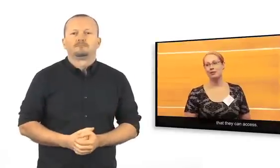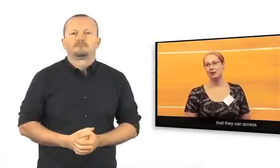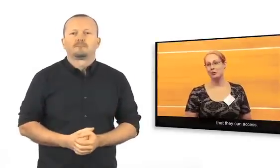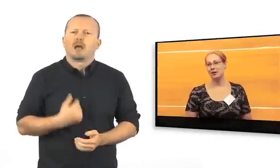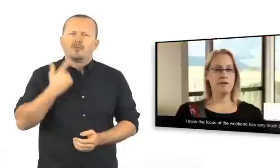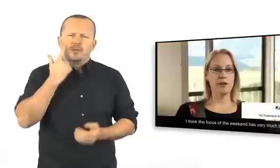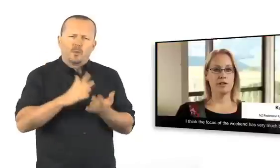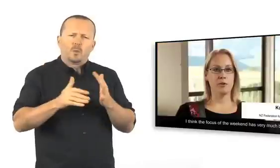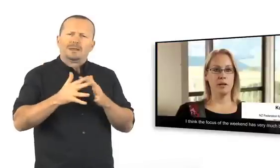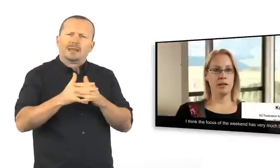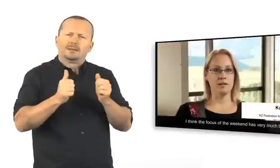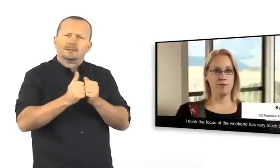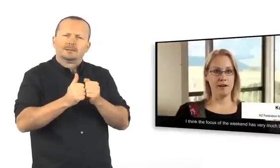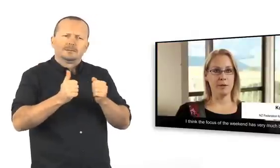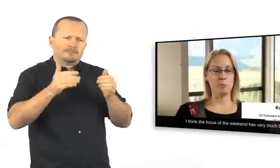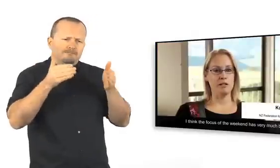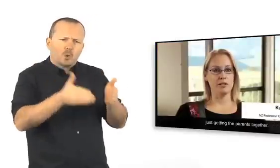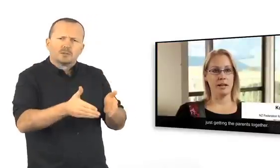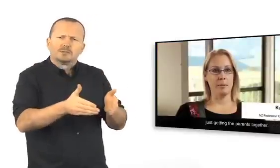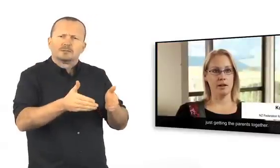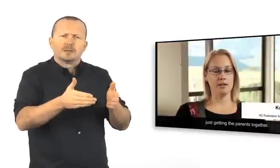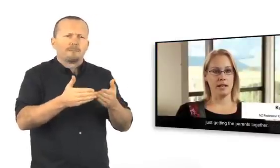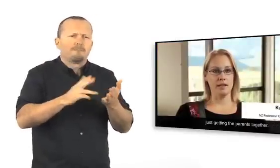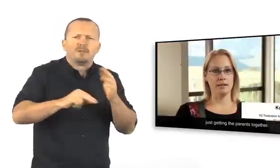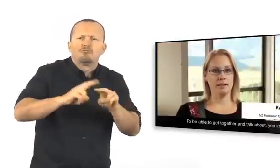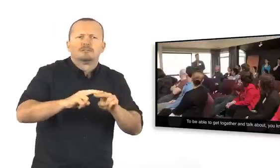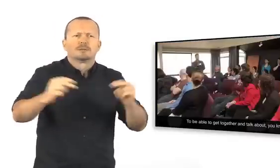Kate: I think the focus of the weekend has very much been just getting the parents together.